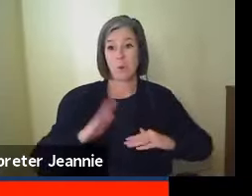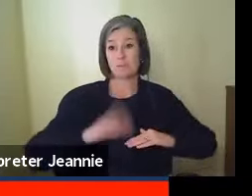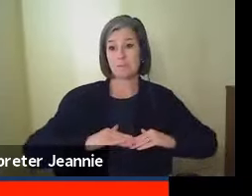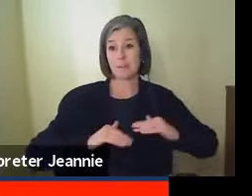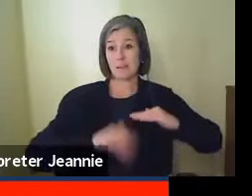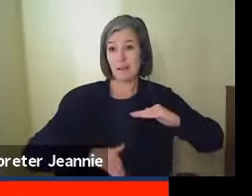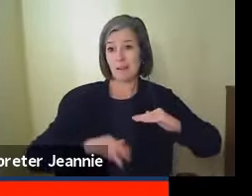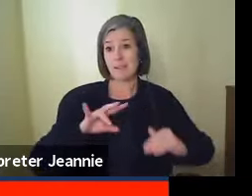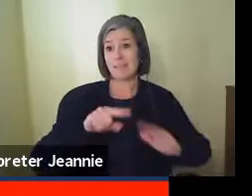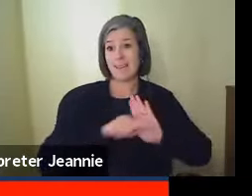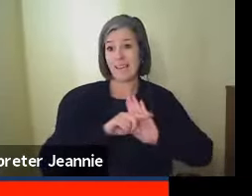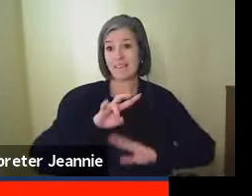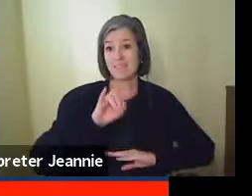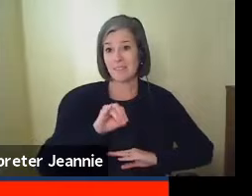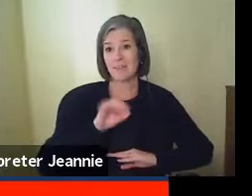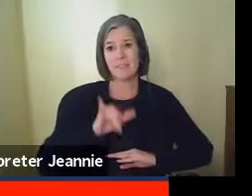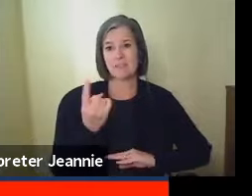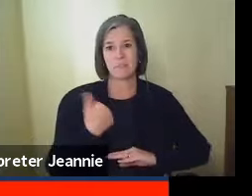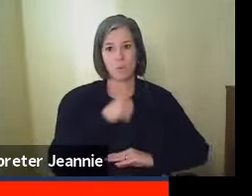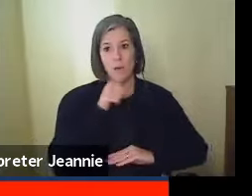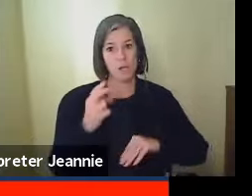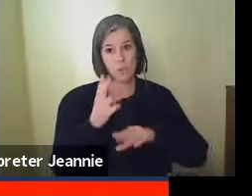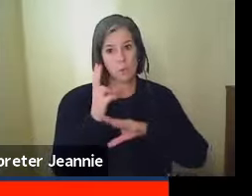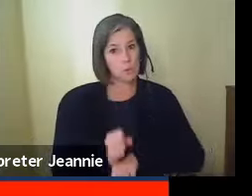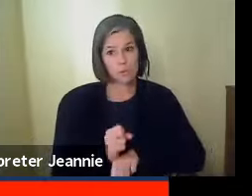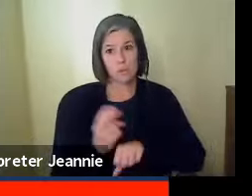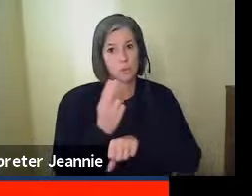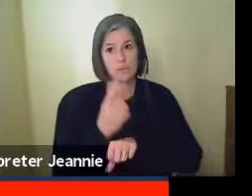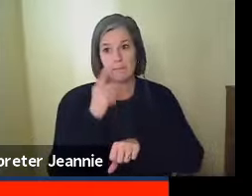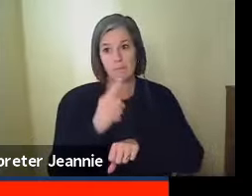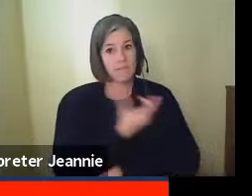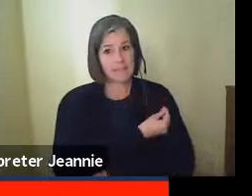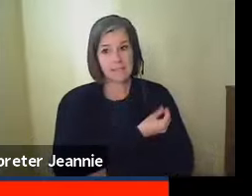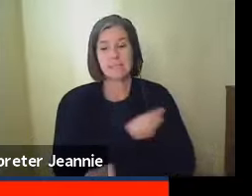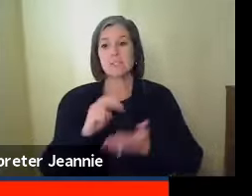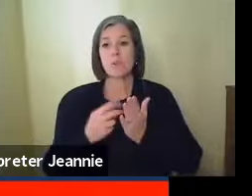that's not a condition we are used to using for vaccines so we have to have these vaccines packed